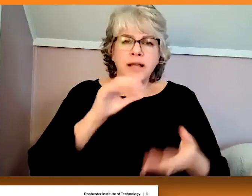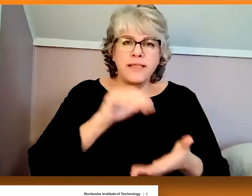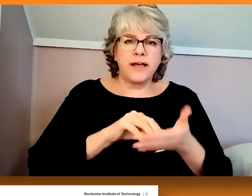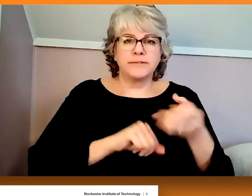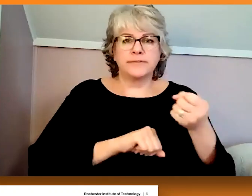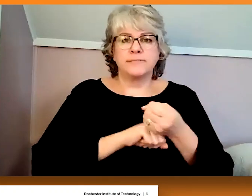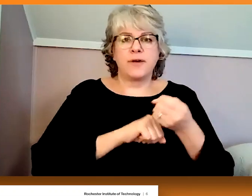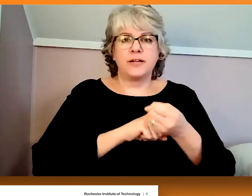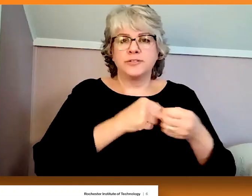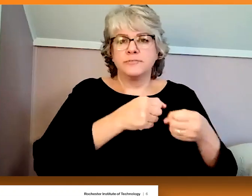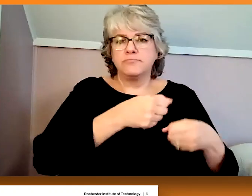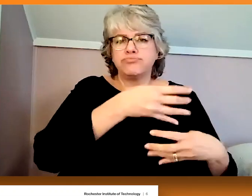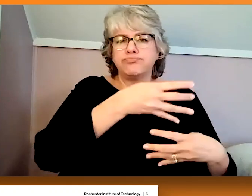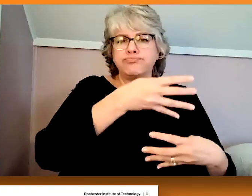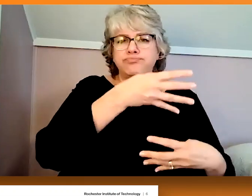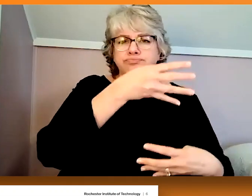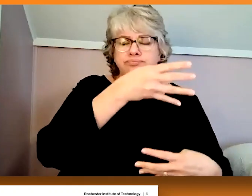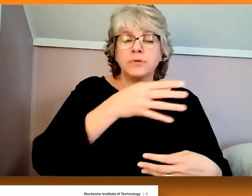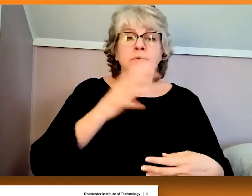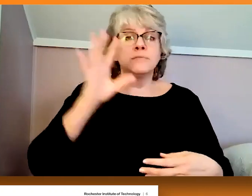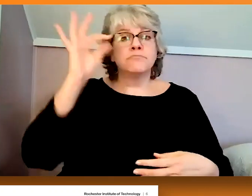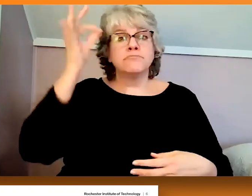These sponsors vary from federal,